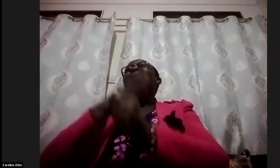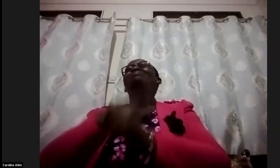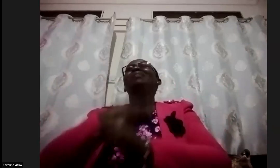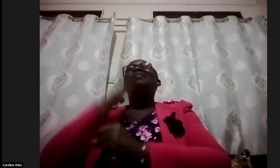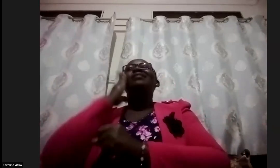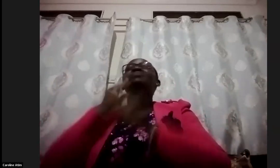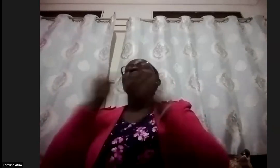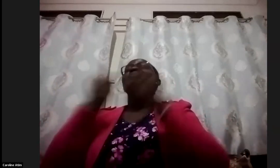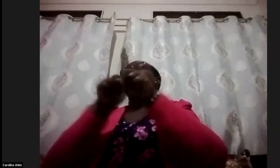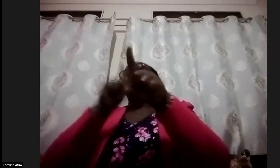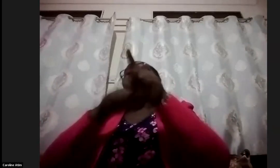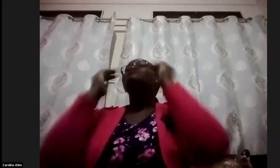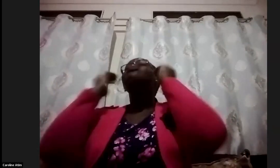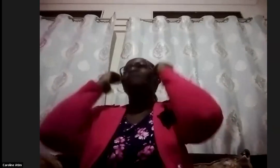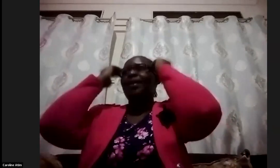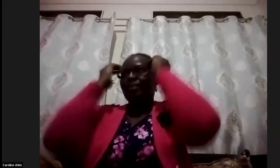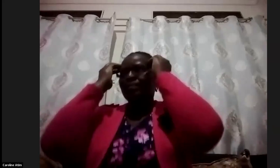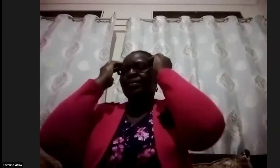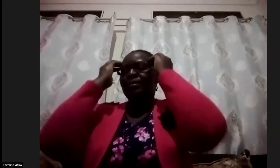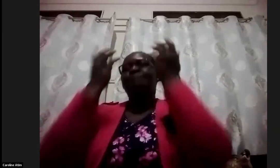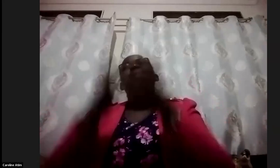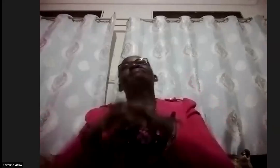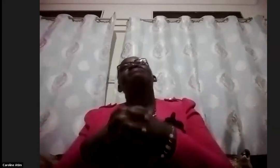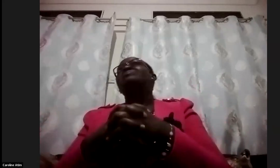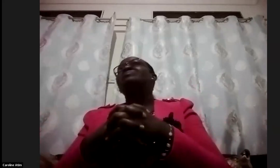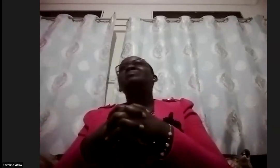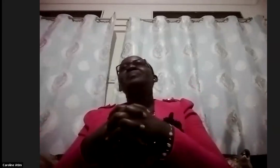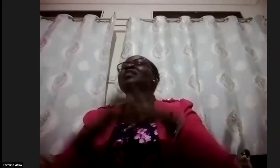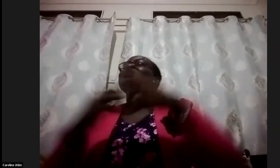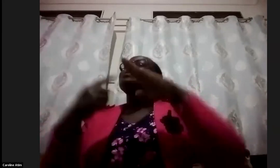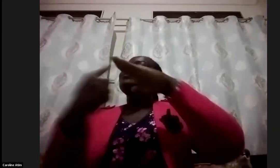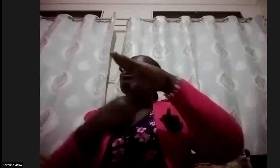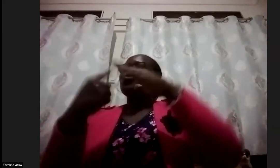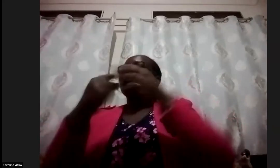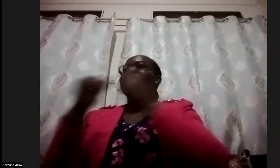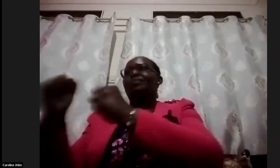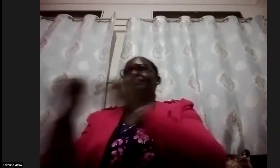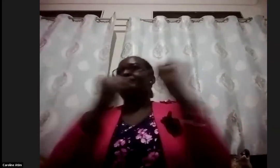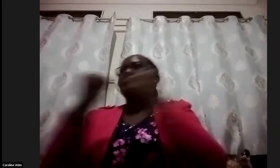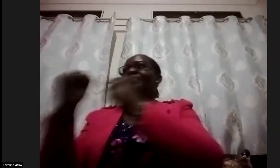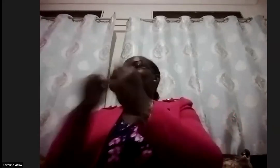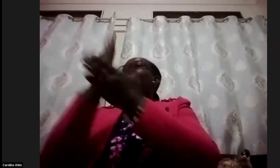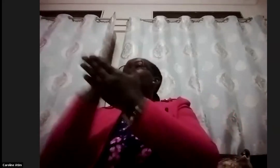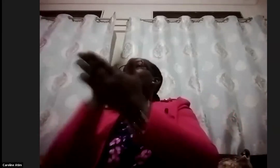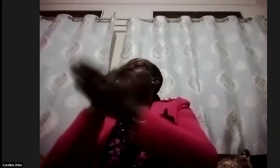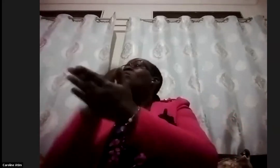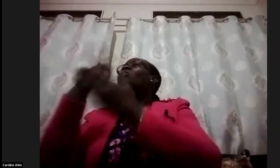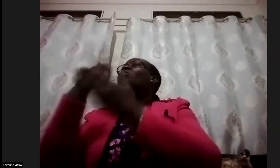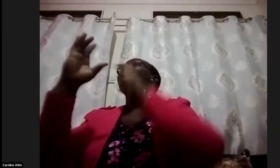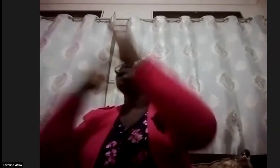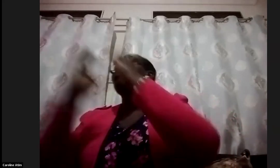age of 5. And this made my experience more traumatic and the situation was so challenging.